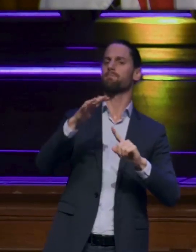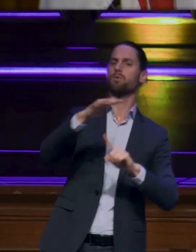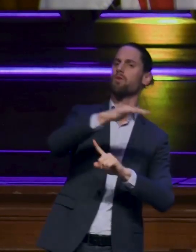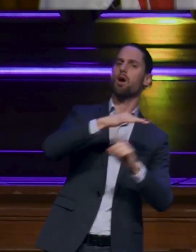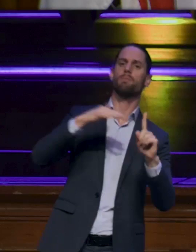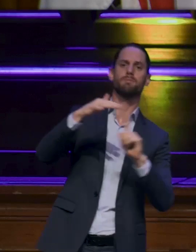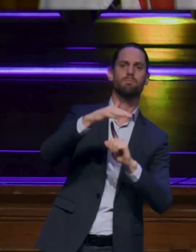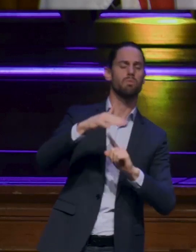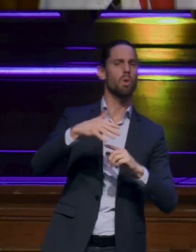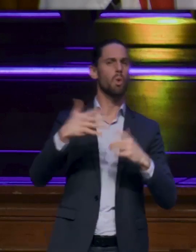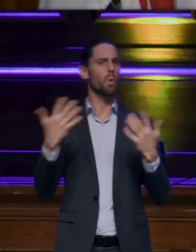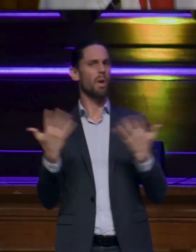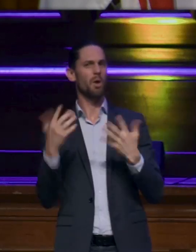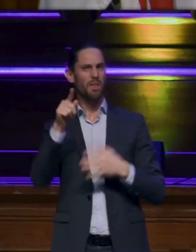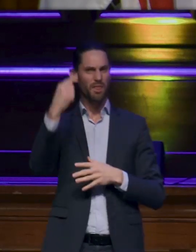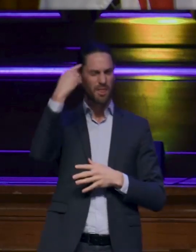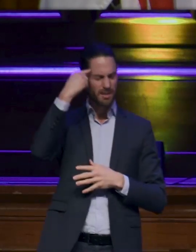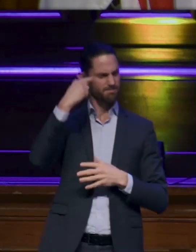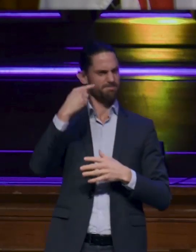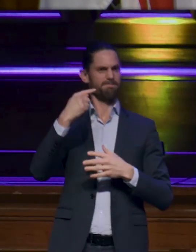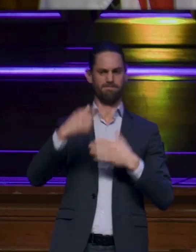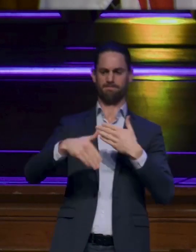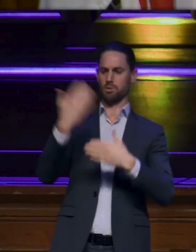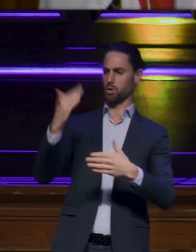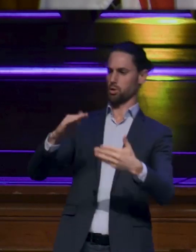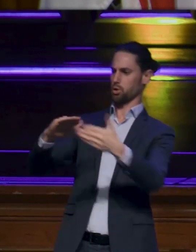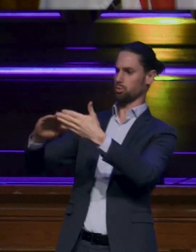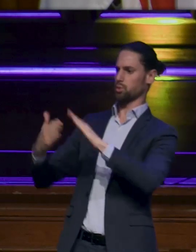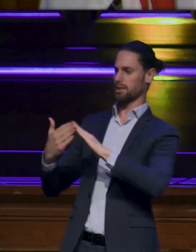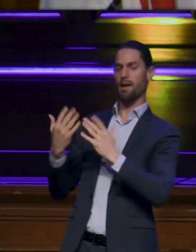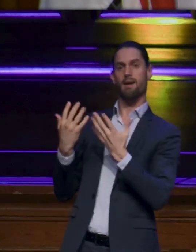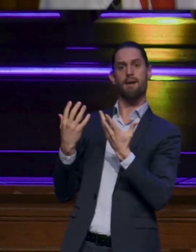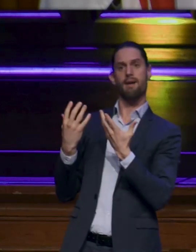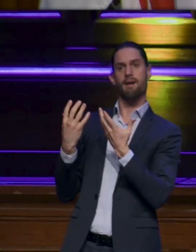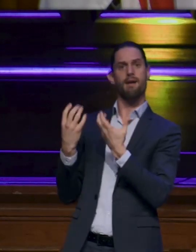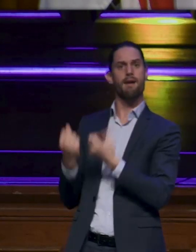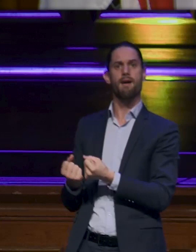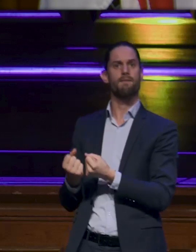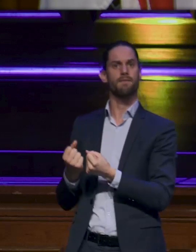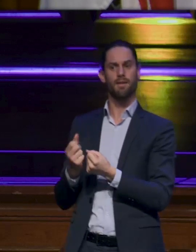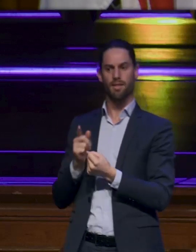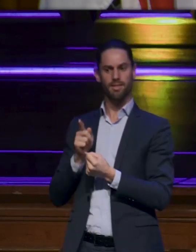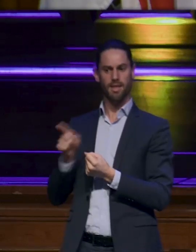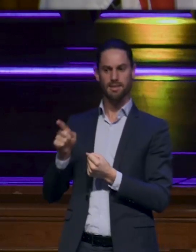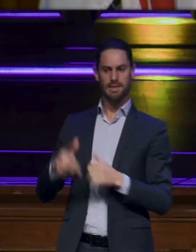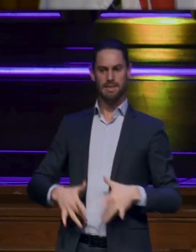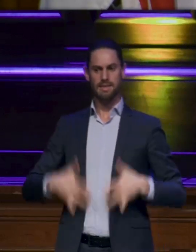justified for a community to hold anger and to hold a sense of extraordinary